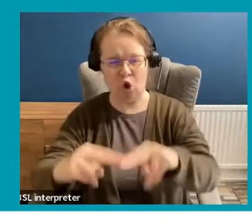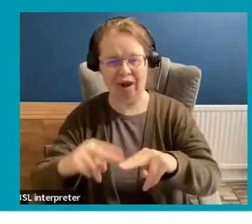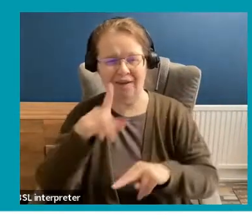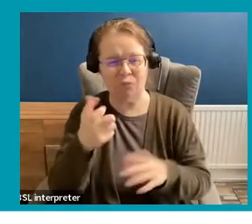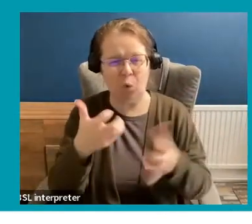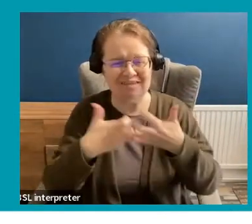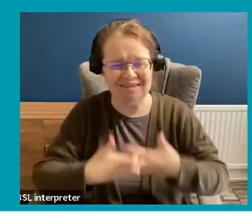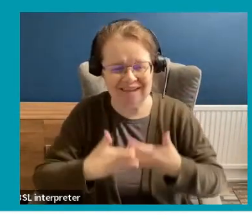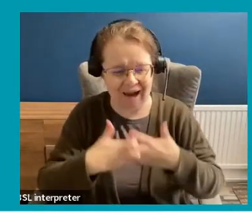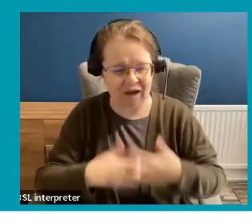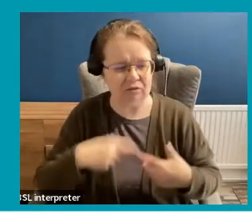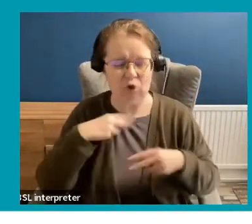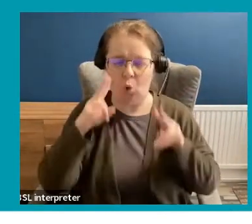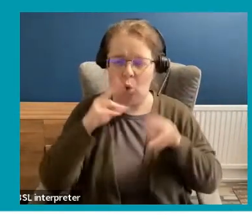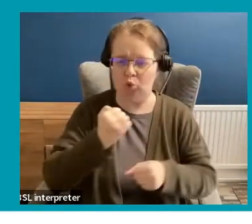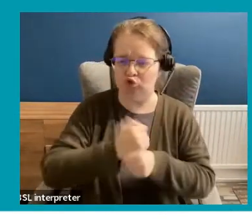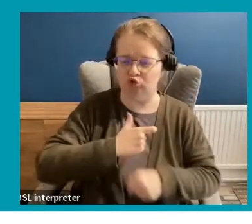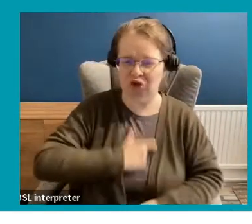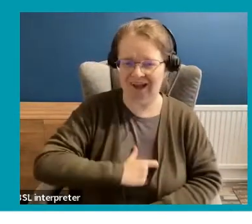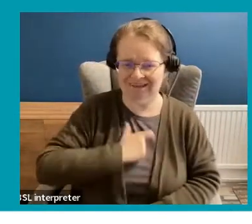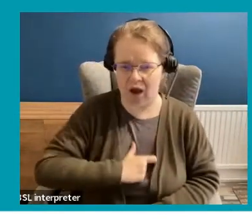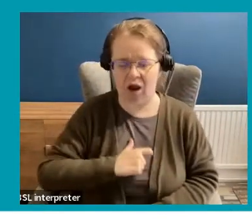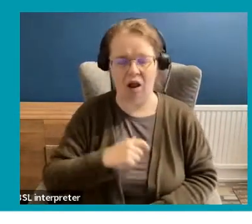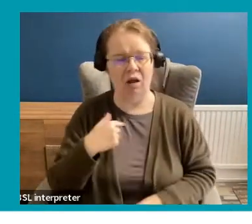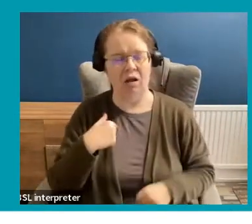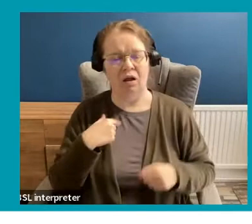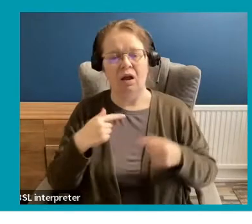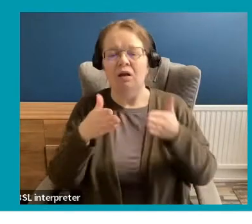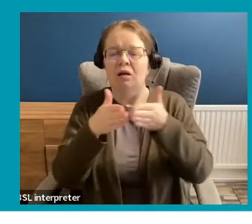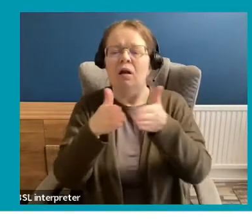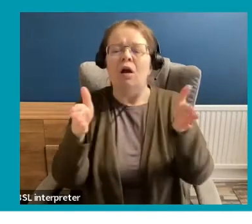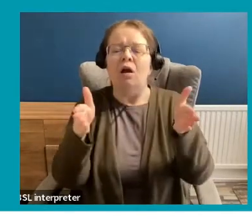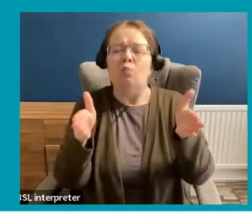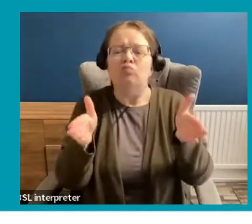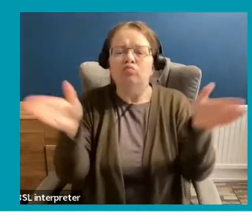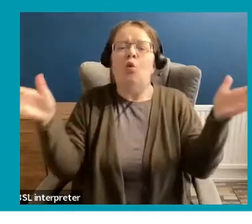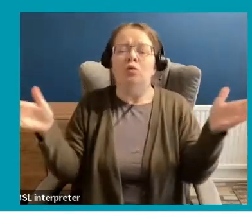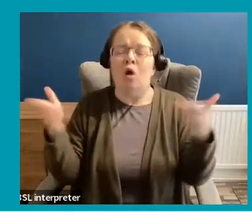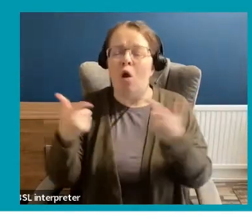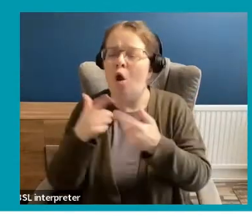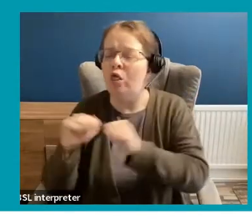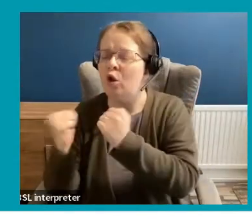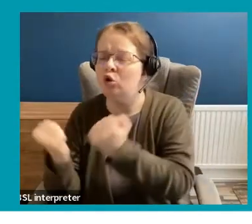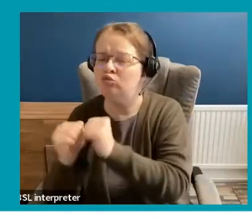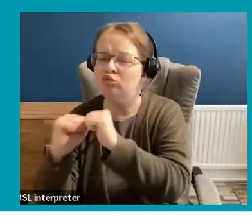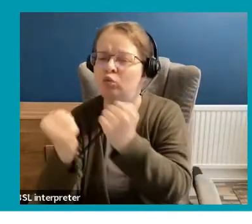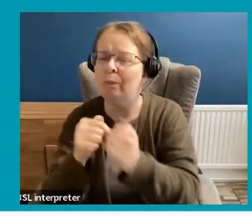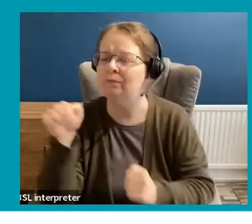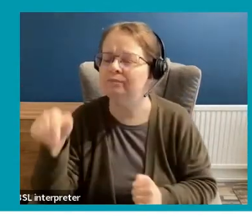were looking at gender we went out and look to other groups. We looked at race and ethnicity, disability.